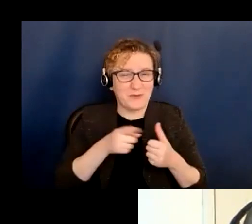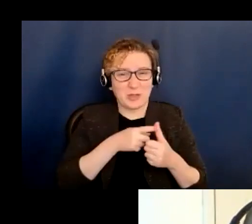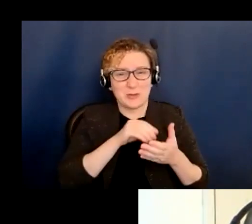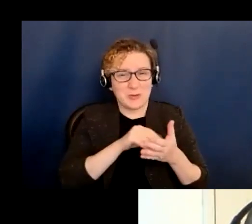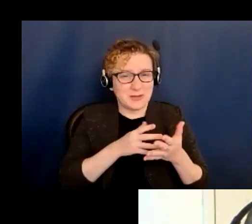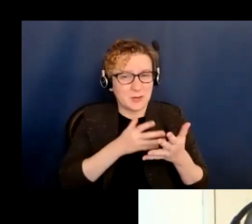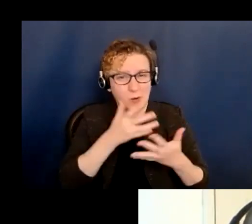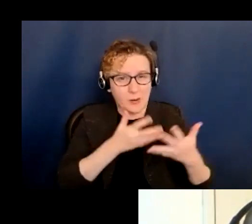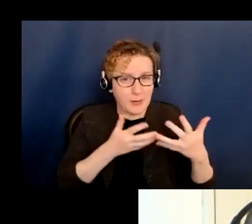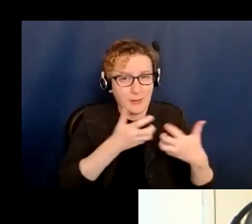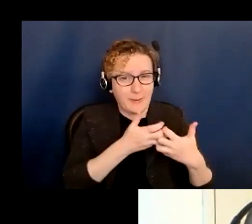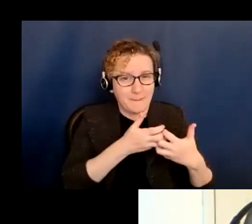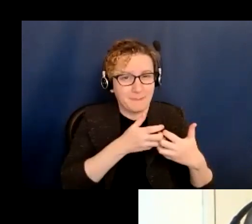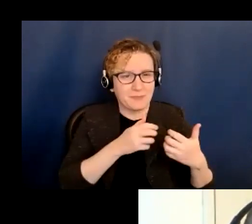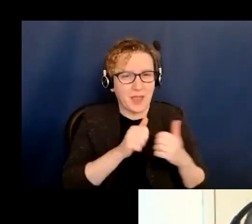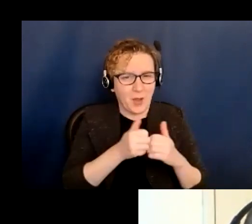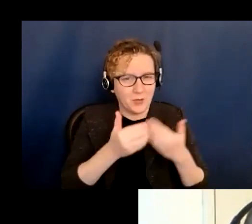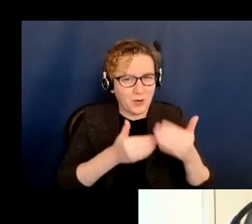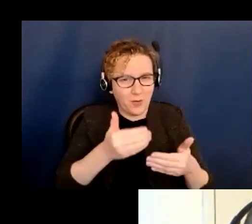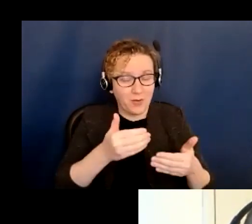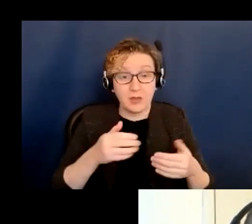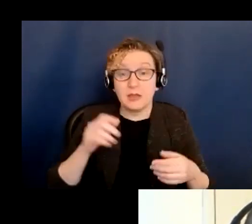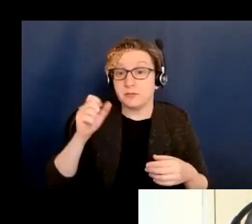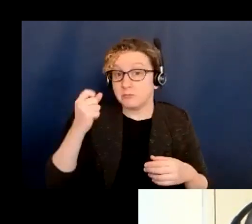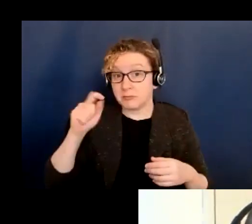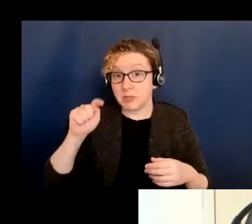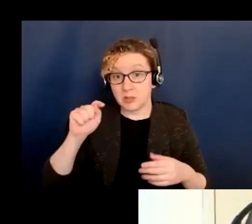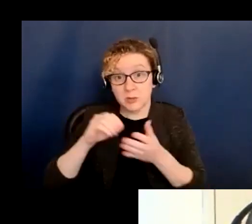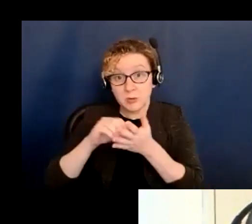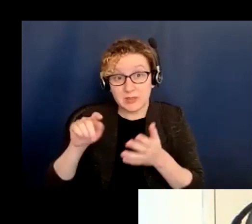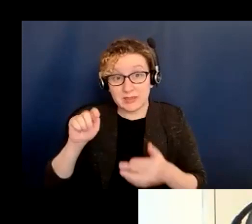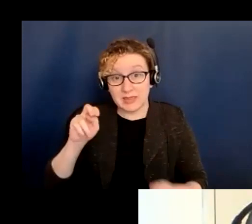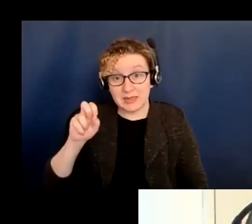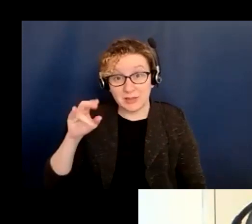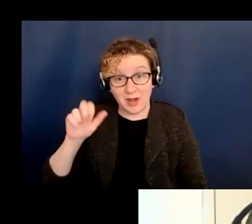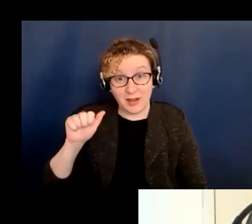As a sidenote, the student that Teneisha is referring to is Hugo, and I only share that